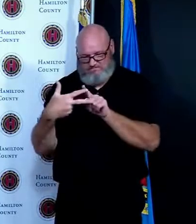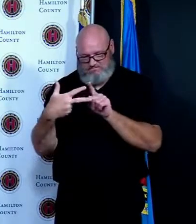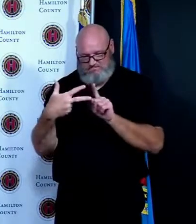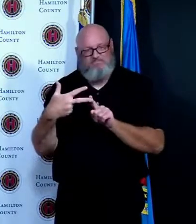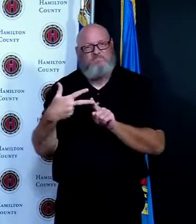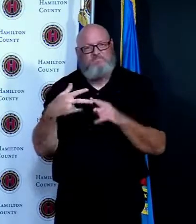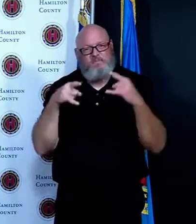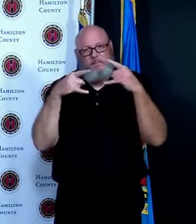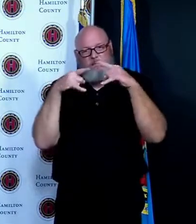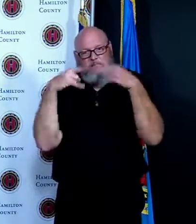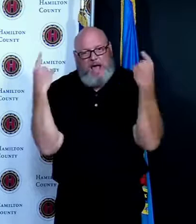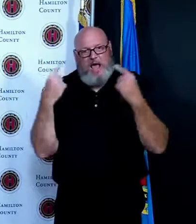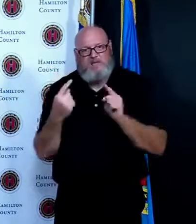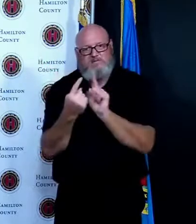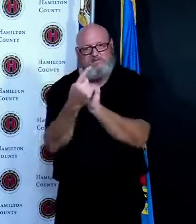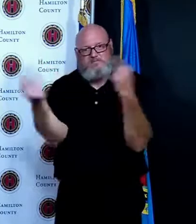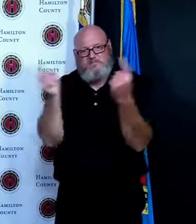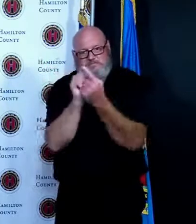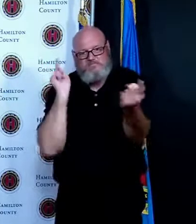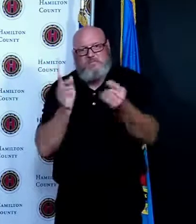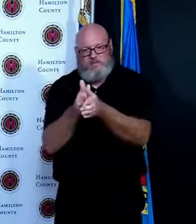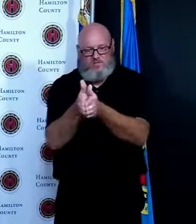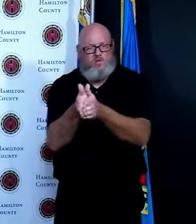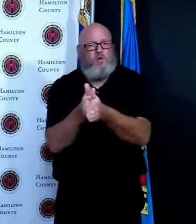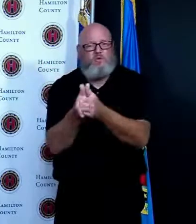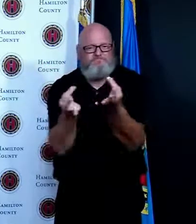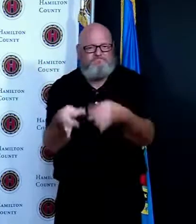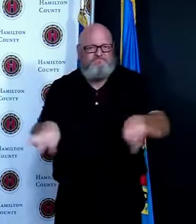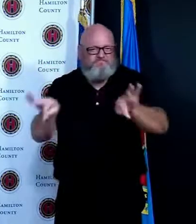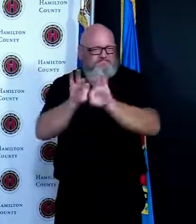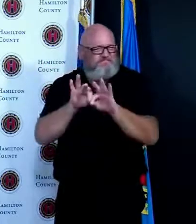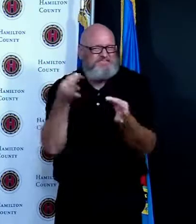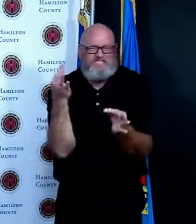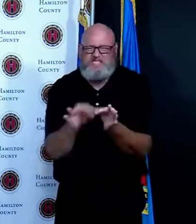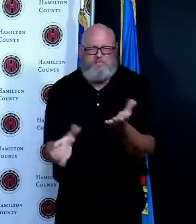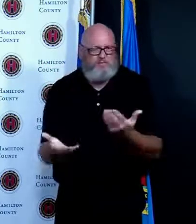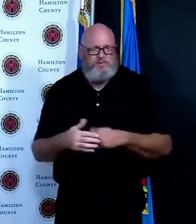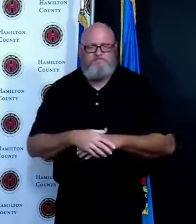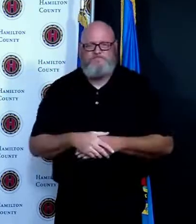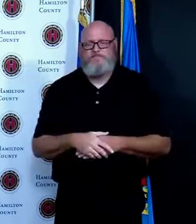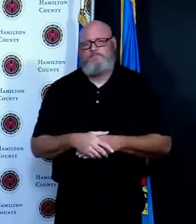need to be vigilant as well so thanks for that message Greg so Holly Christmann Assistant County